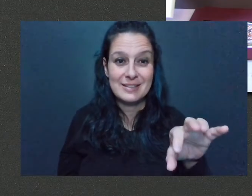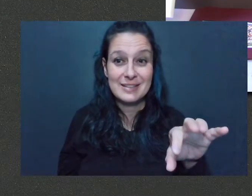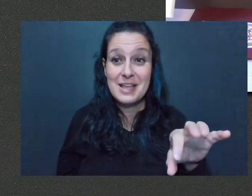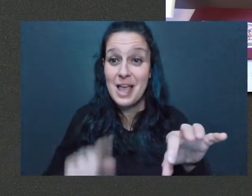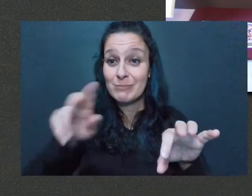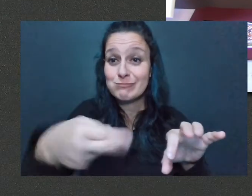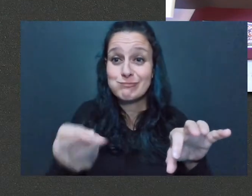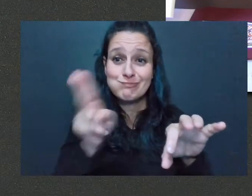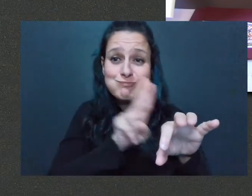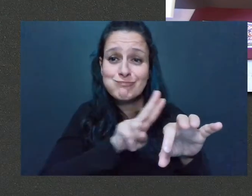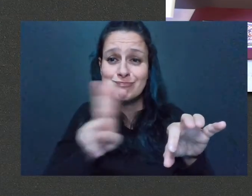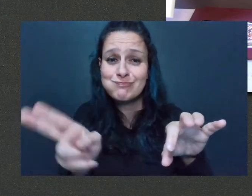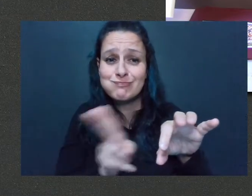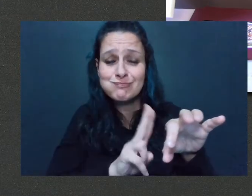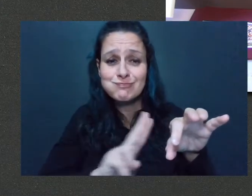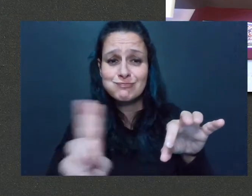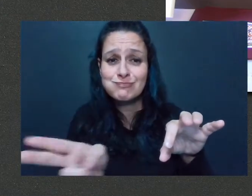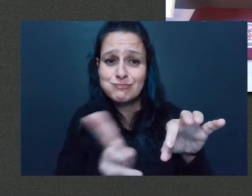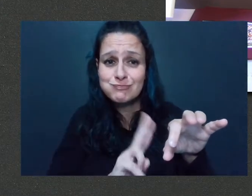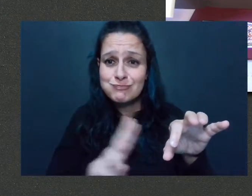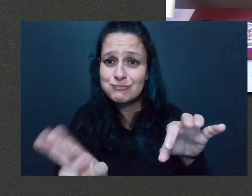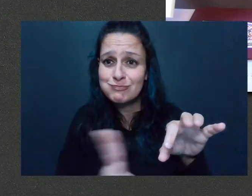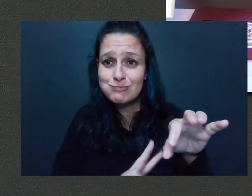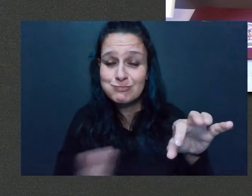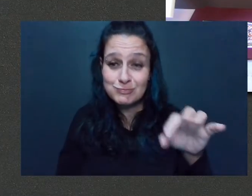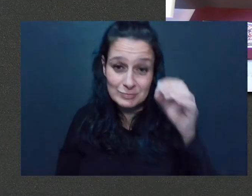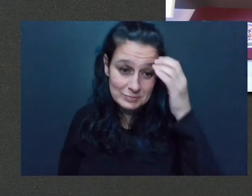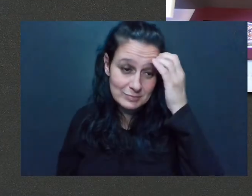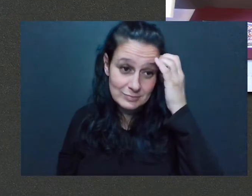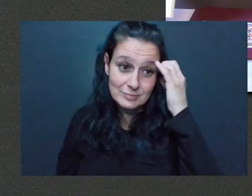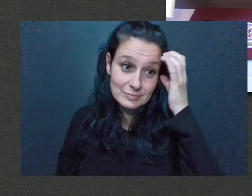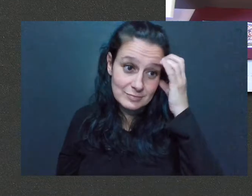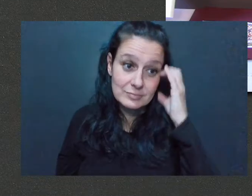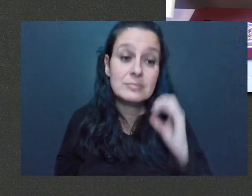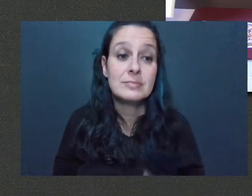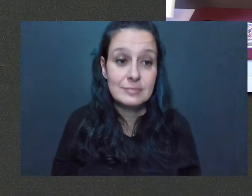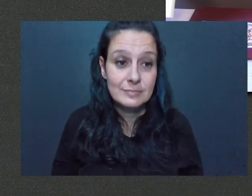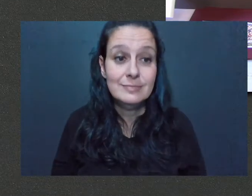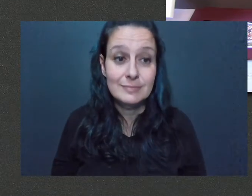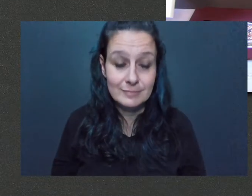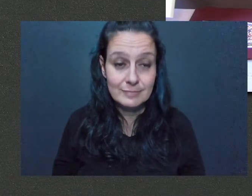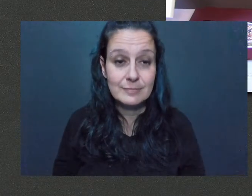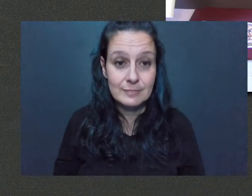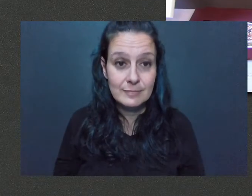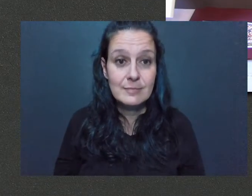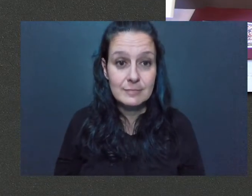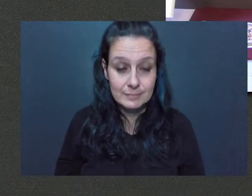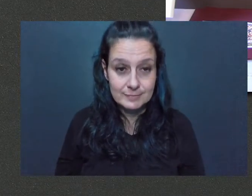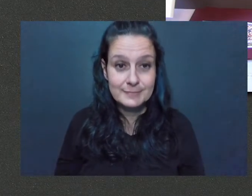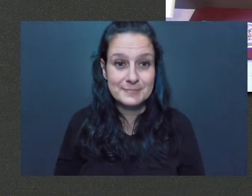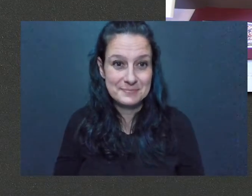and you spread the peanut butter on the toilet paper roll.